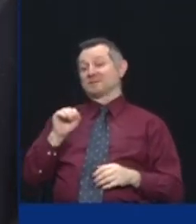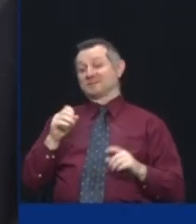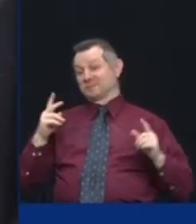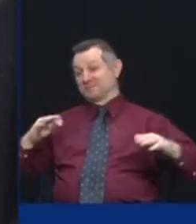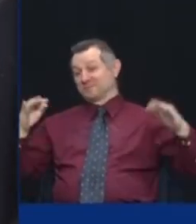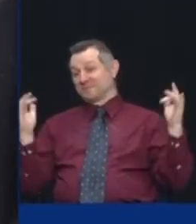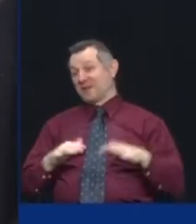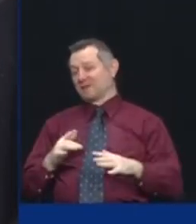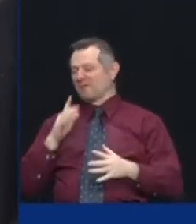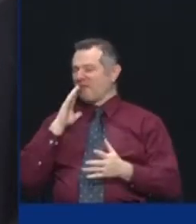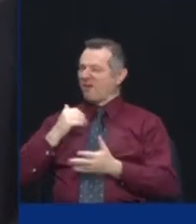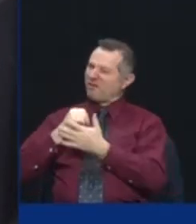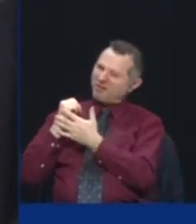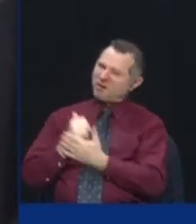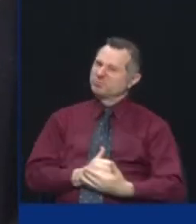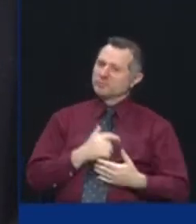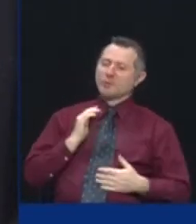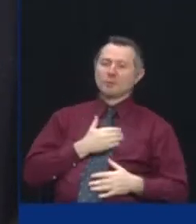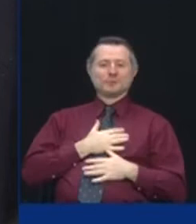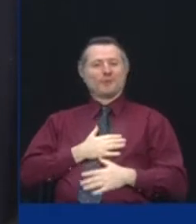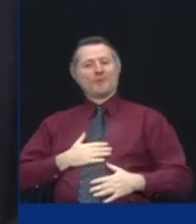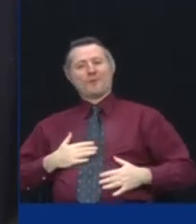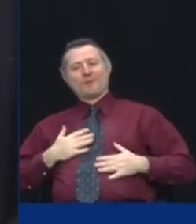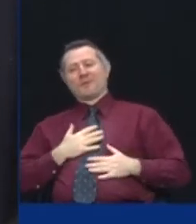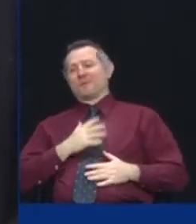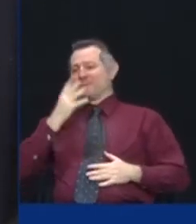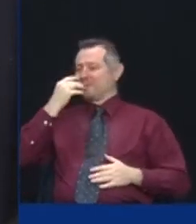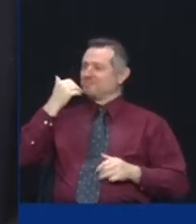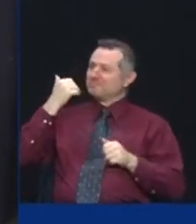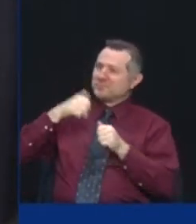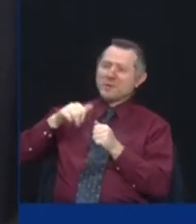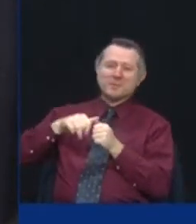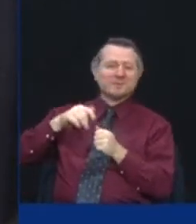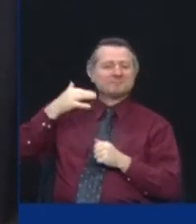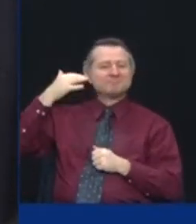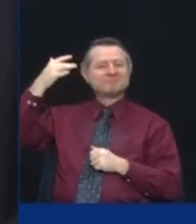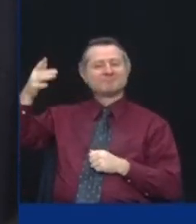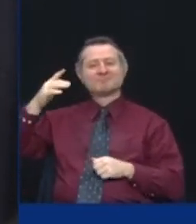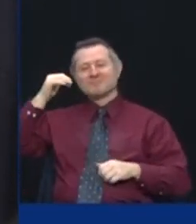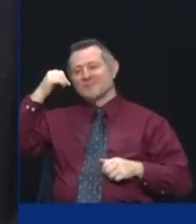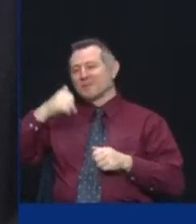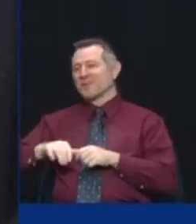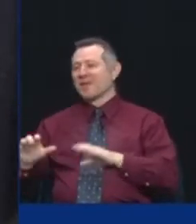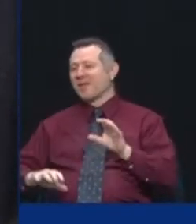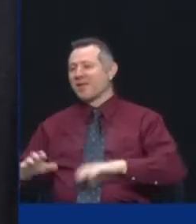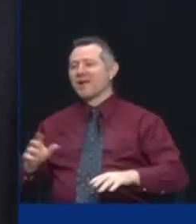AND IT REMINDS ONE THAT, AND RANDY SAID, THAT FANS ARE WHAT MAKE THE GAME. FANS ARE ALSO WHAT MAKE